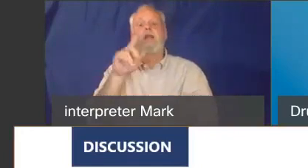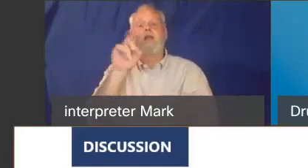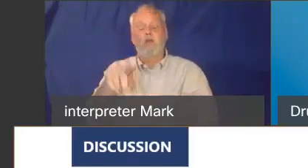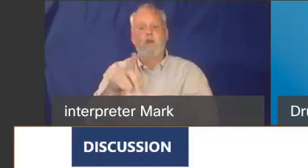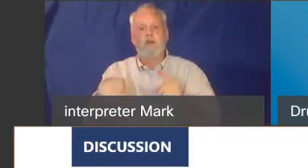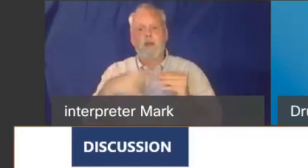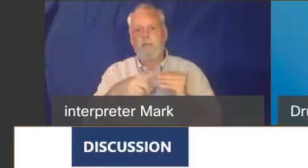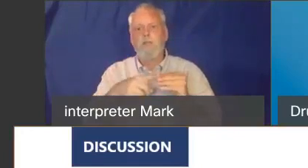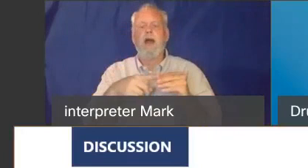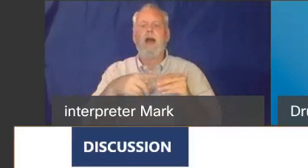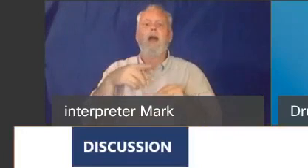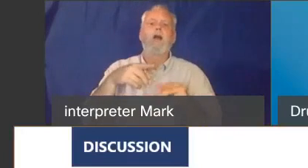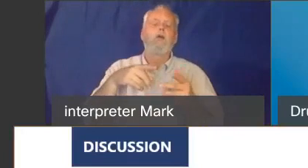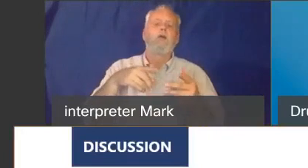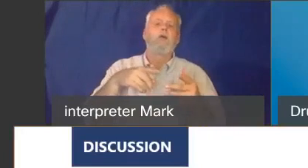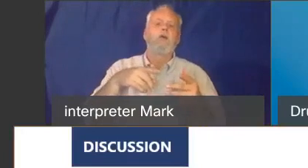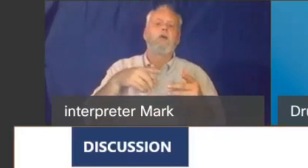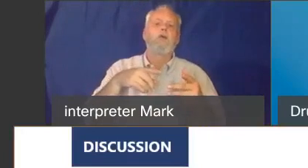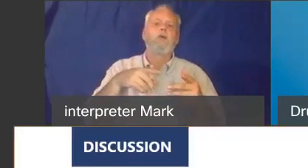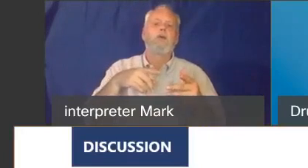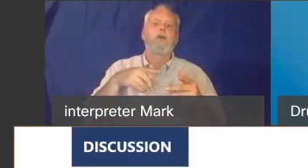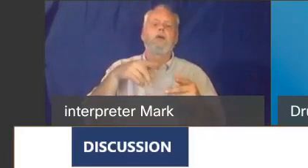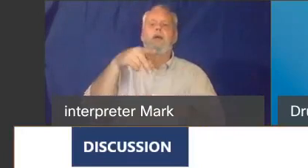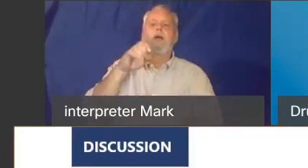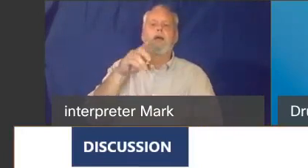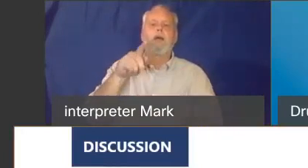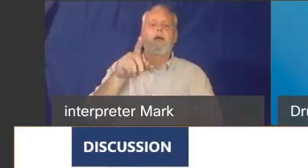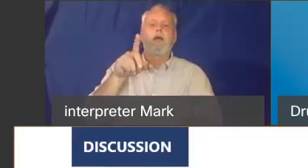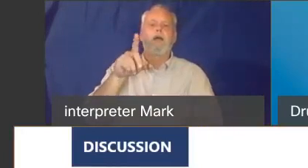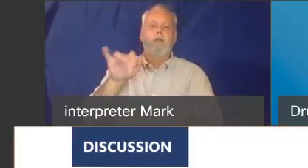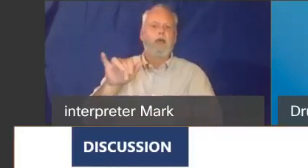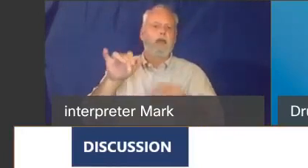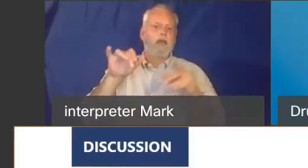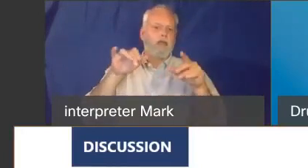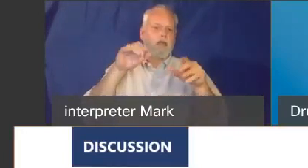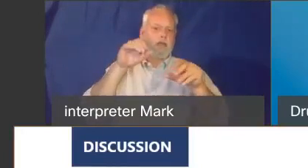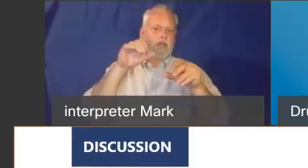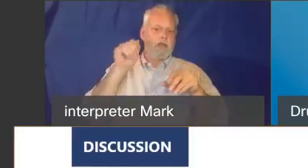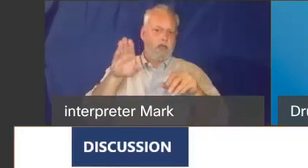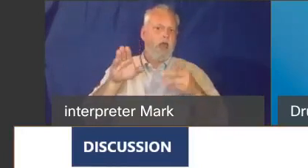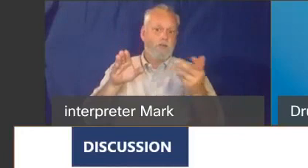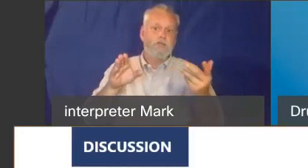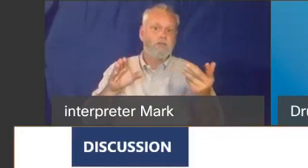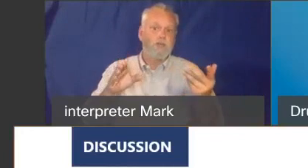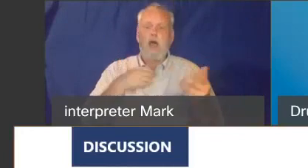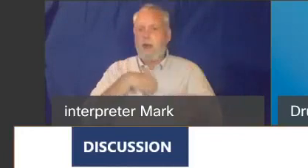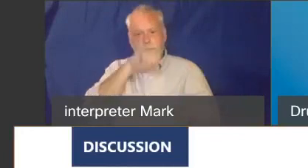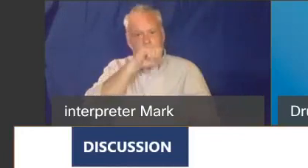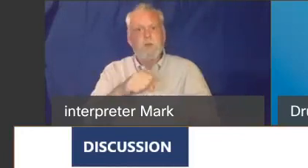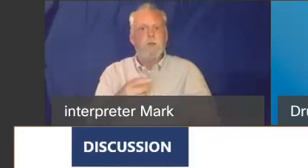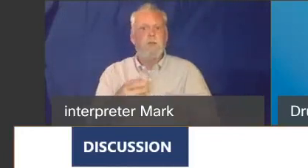Any formal plan to incentivize petty cap service from the White House and title base. And so I, I love Betty cabs. I took 1 away from my wedding.